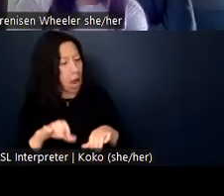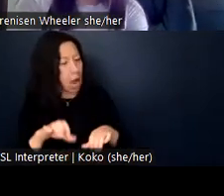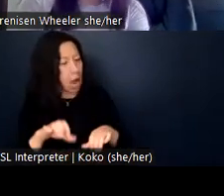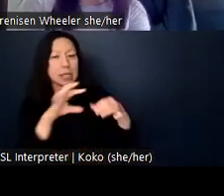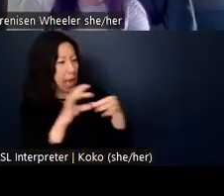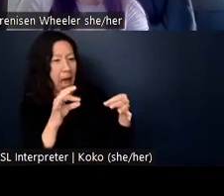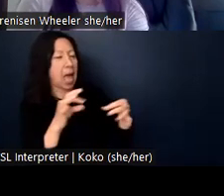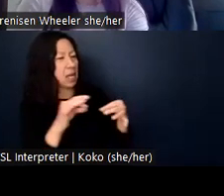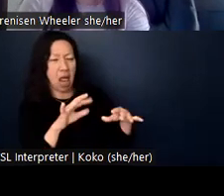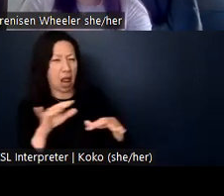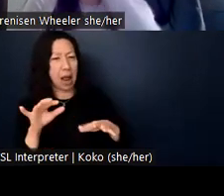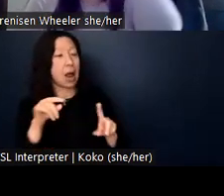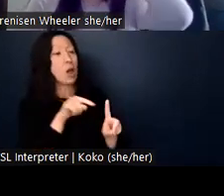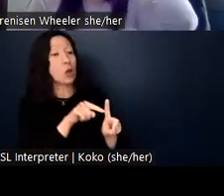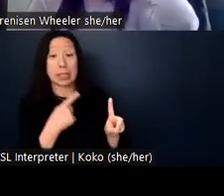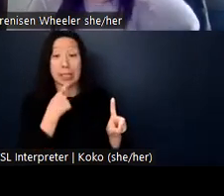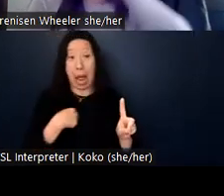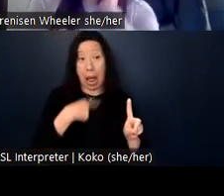head from their user. 13:20:13 And so saying, I believe you can